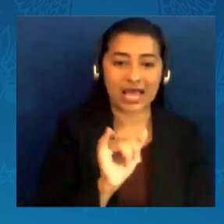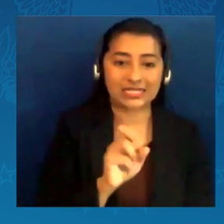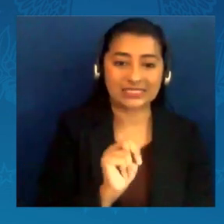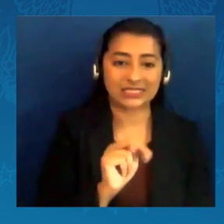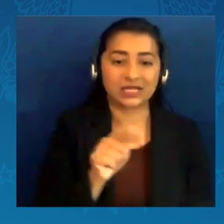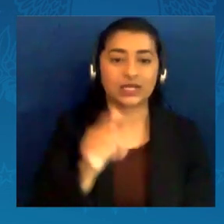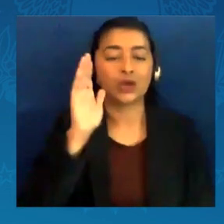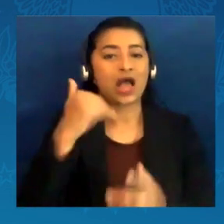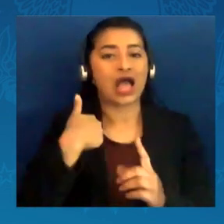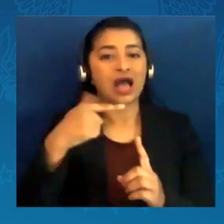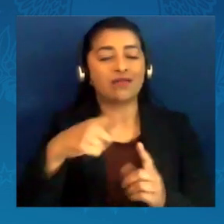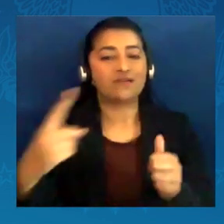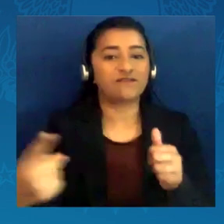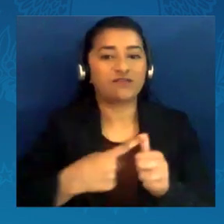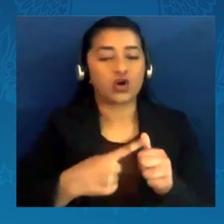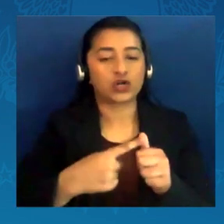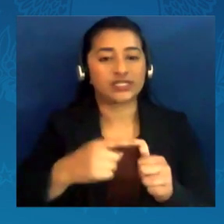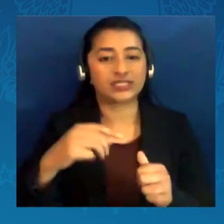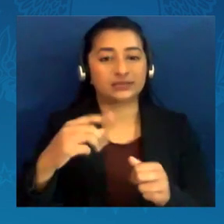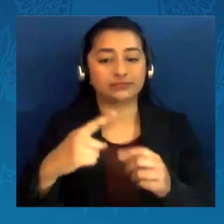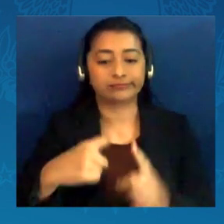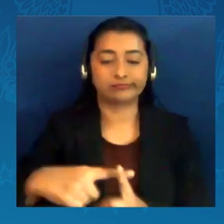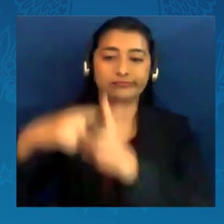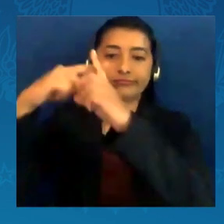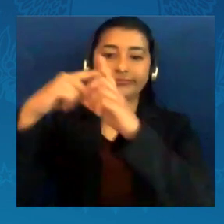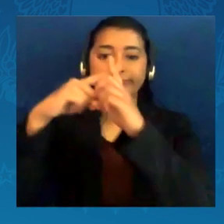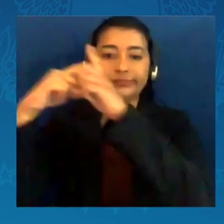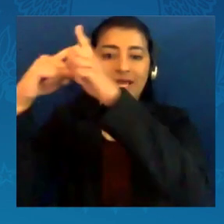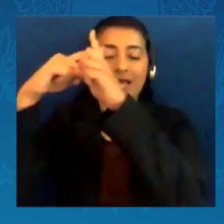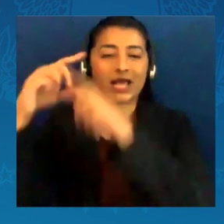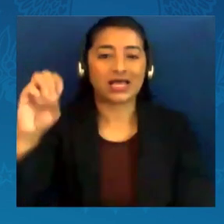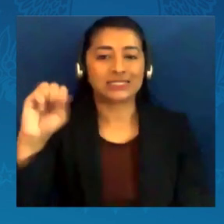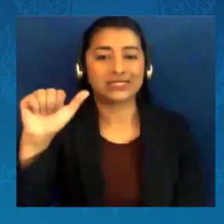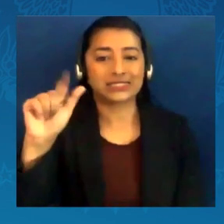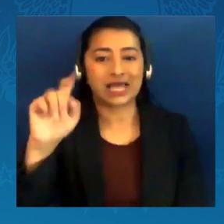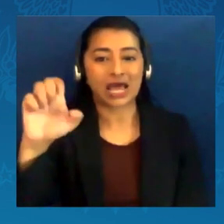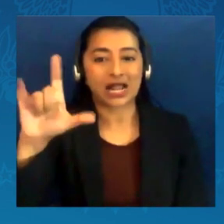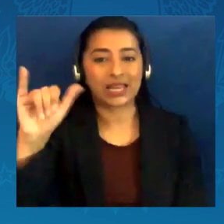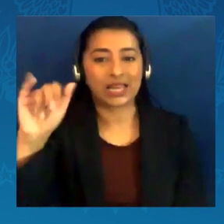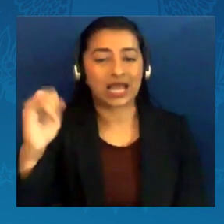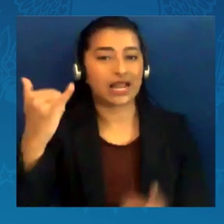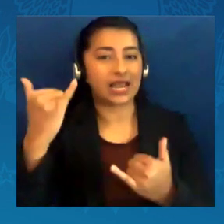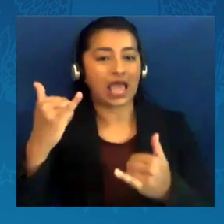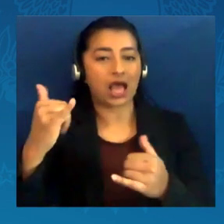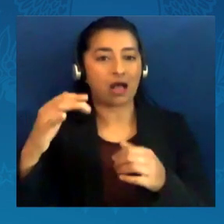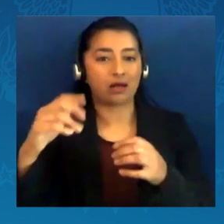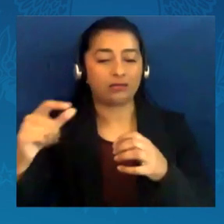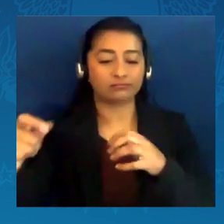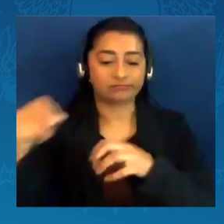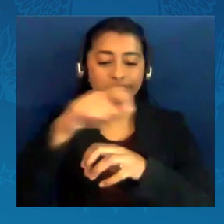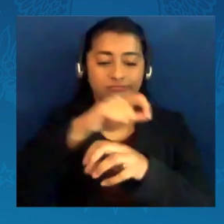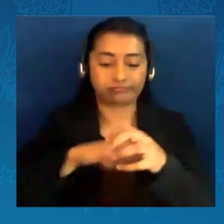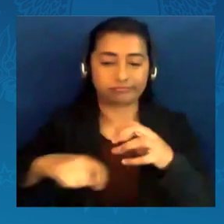because of Hampton that are right now orbiting, giving us valuable -- invaluable information